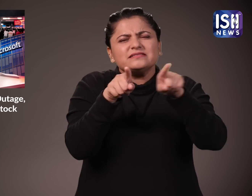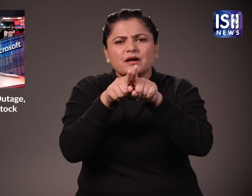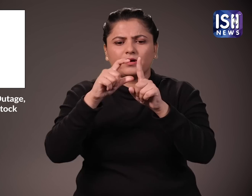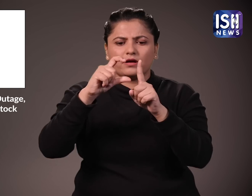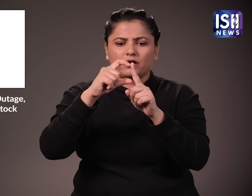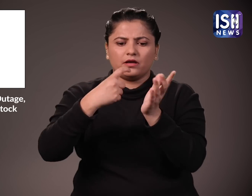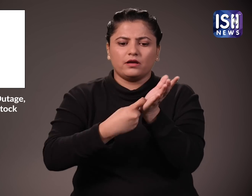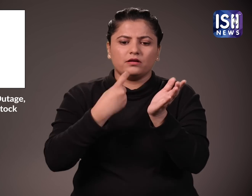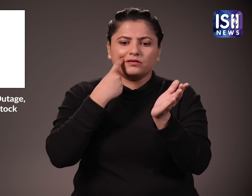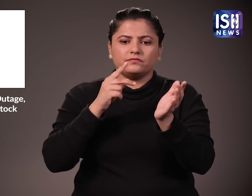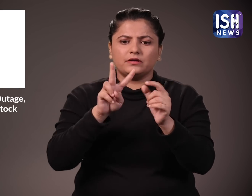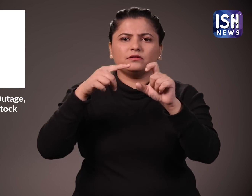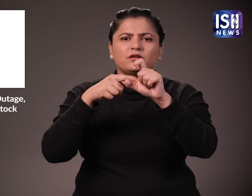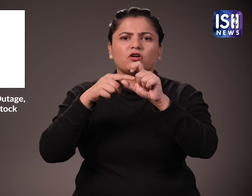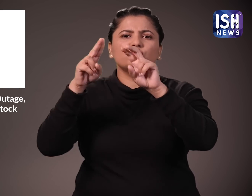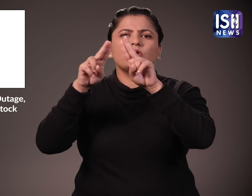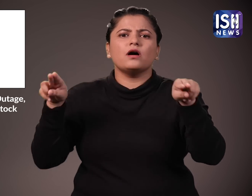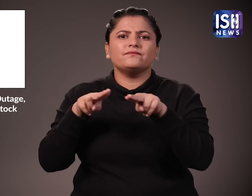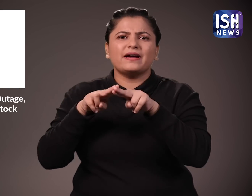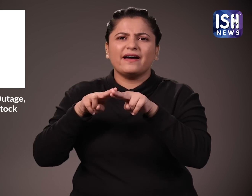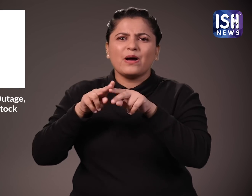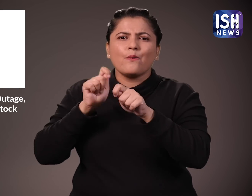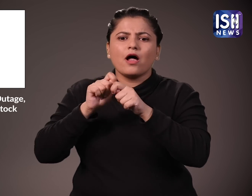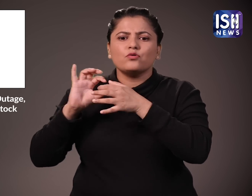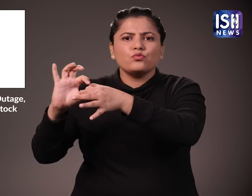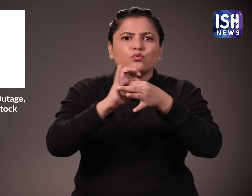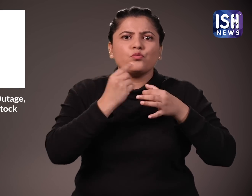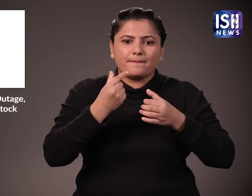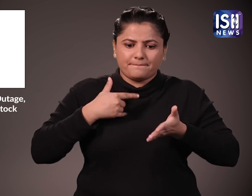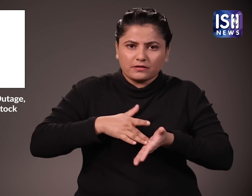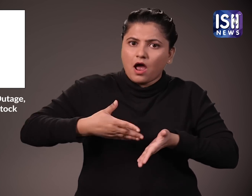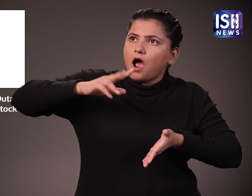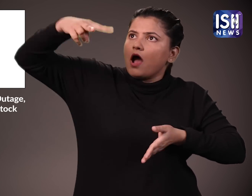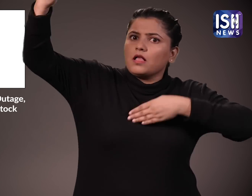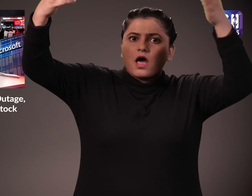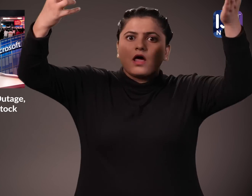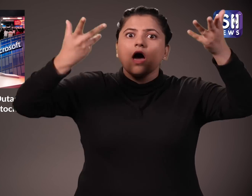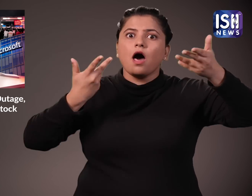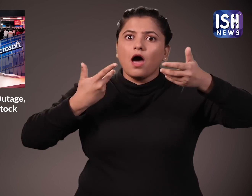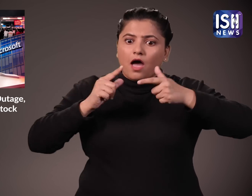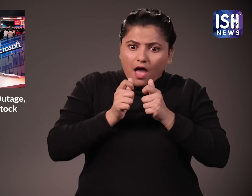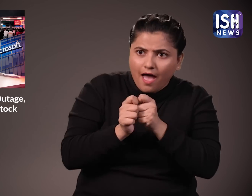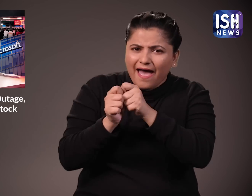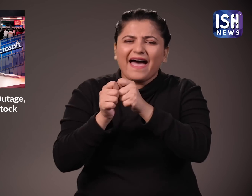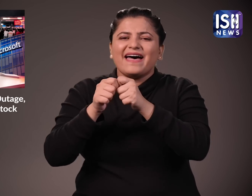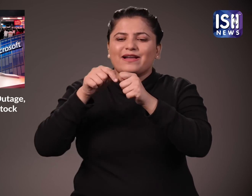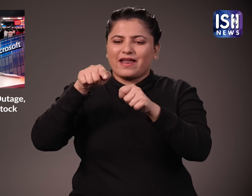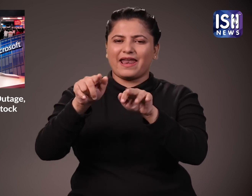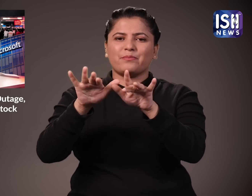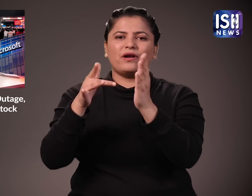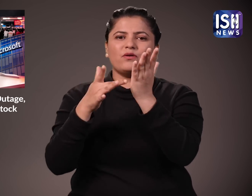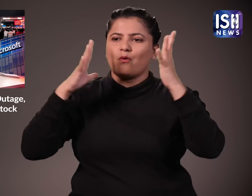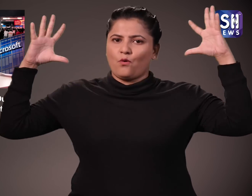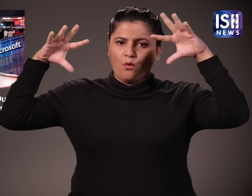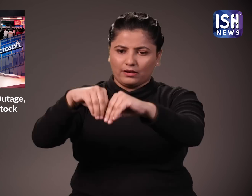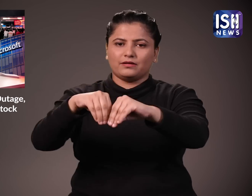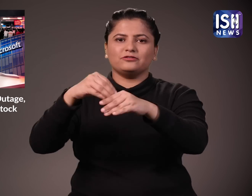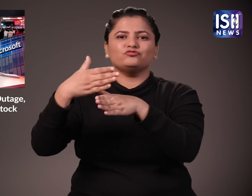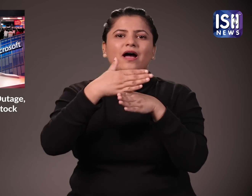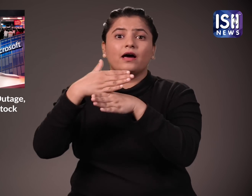A small example of a Cloud is the Google Drive. We can upload, create, edit and use and allow others to use the data on it.